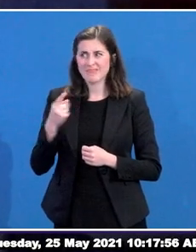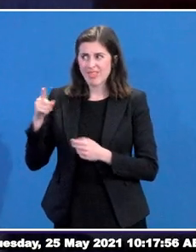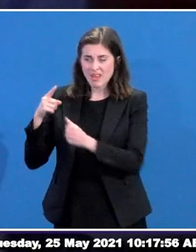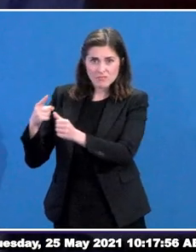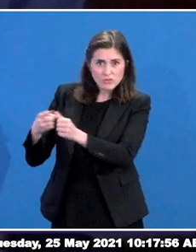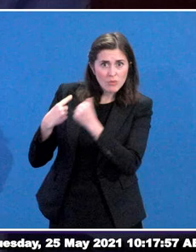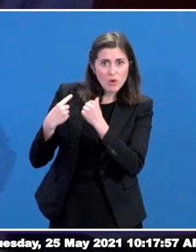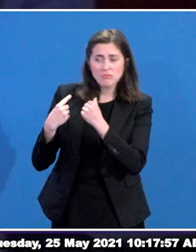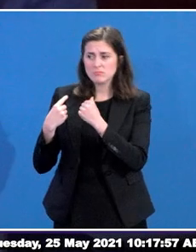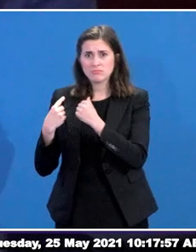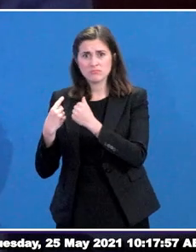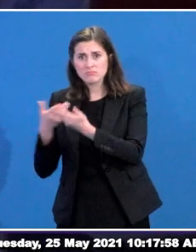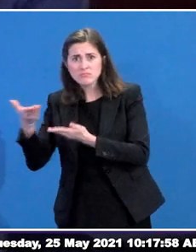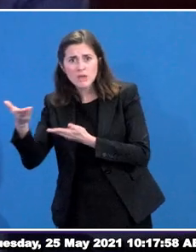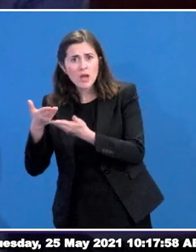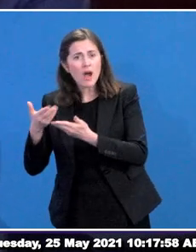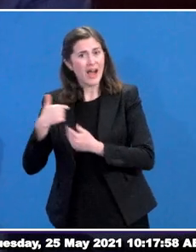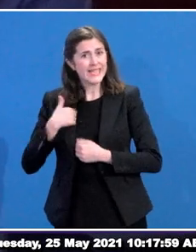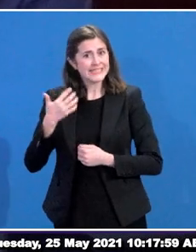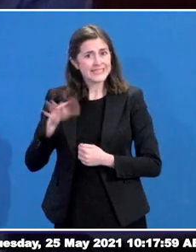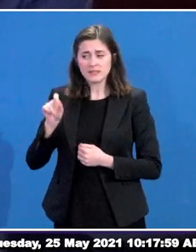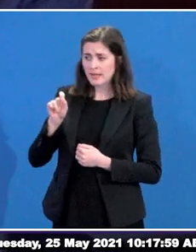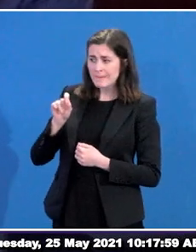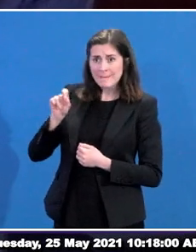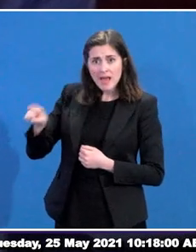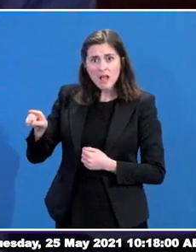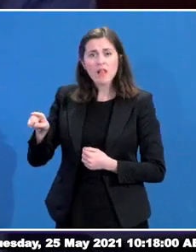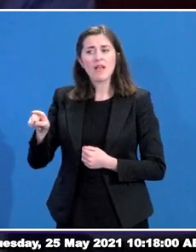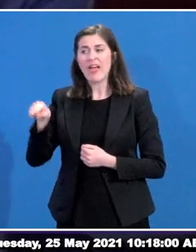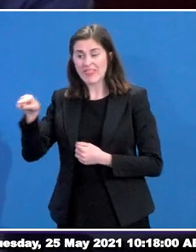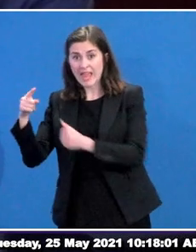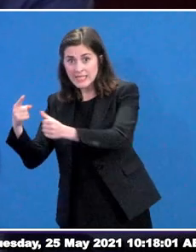I recall some emails saying that they would investigate it